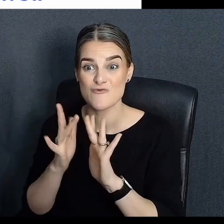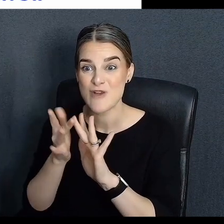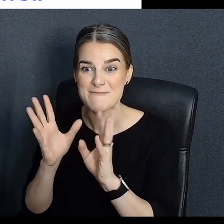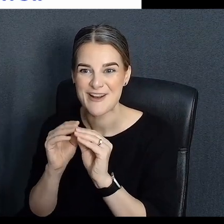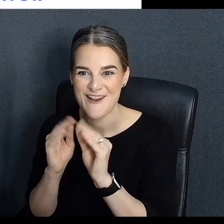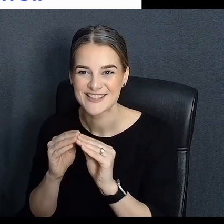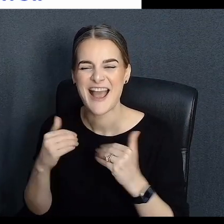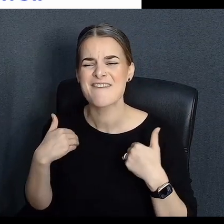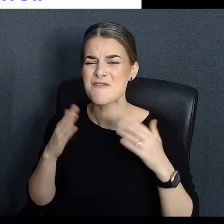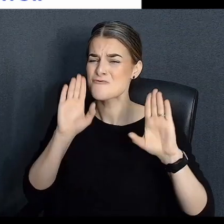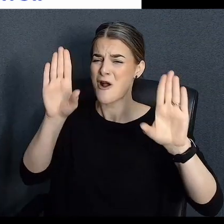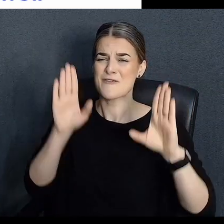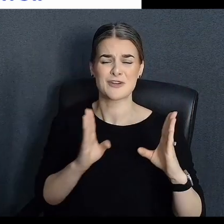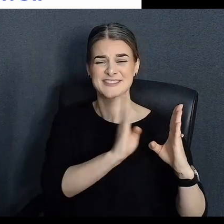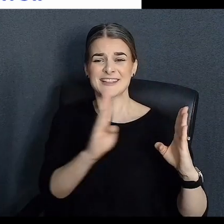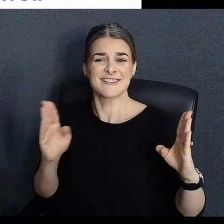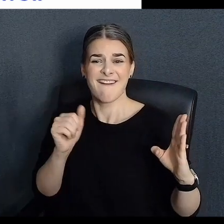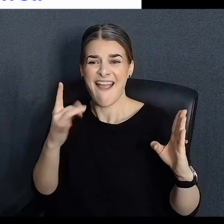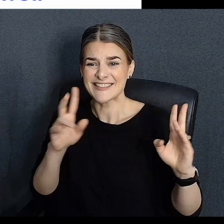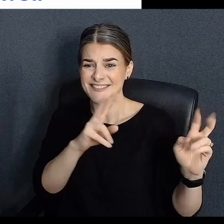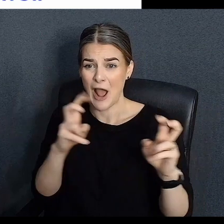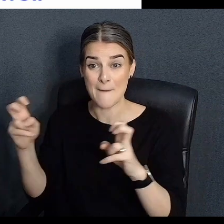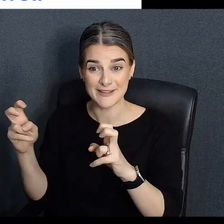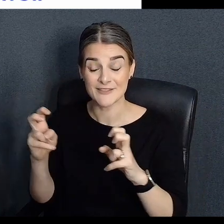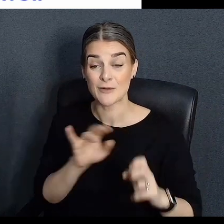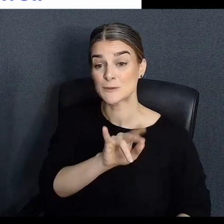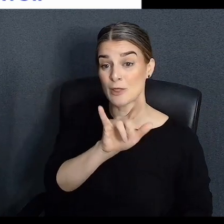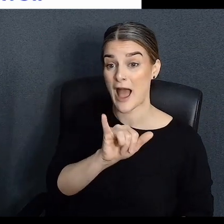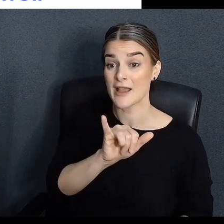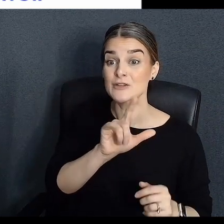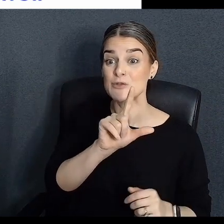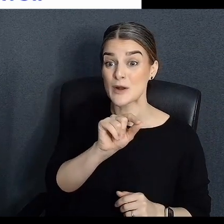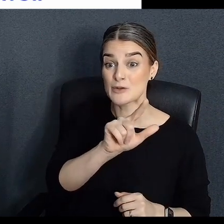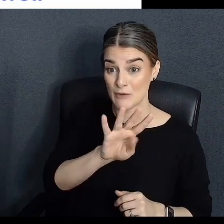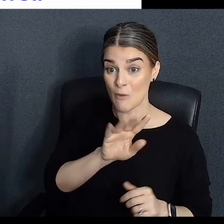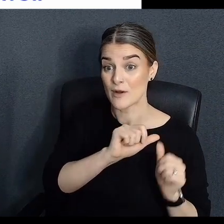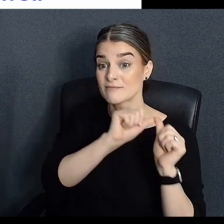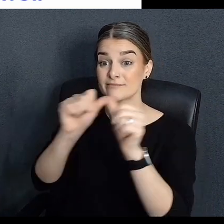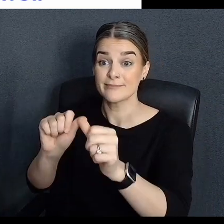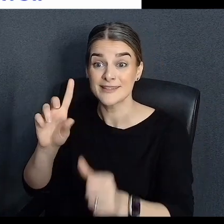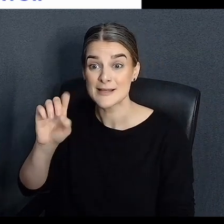of 18 topics running from July 2024 to December 2025.